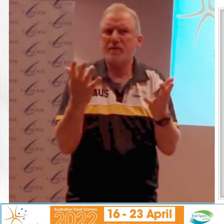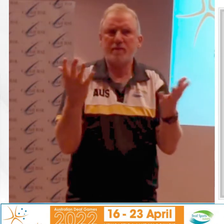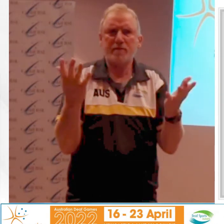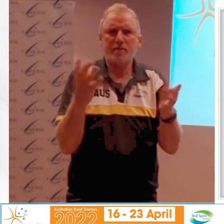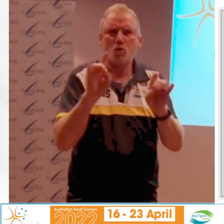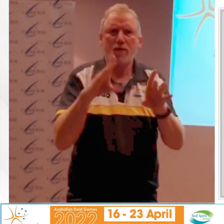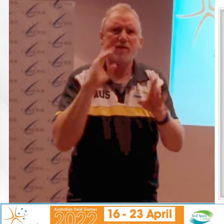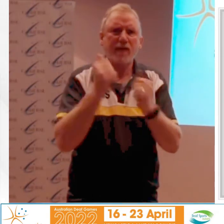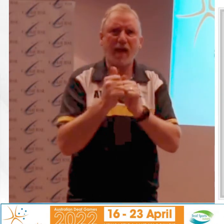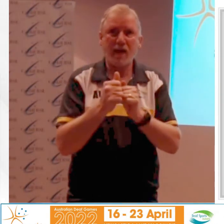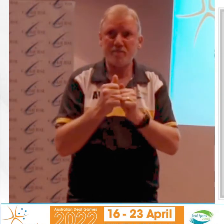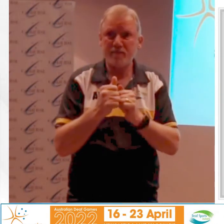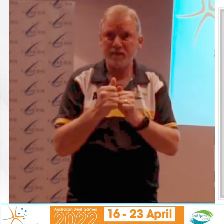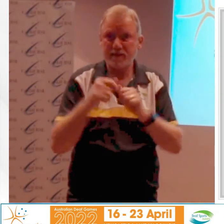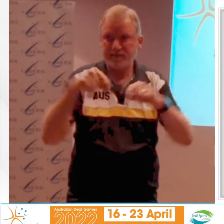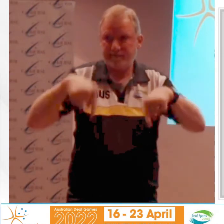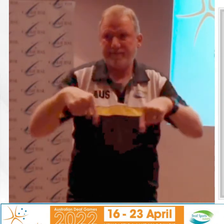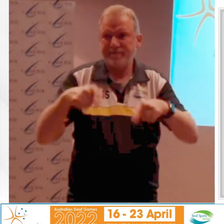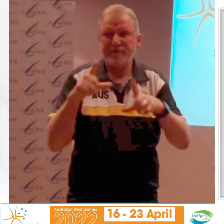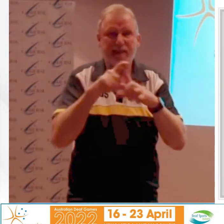the games will be held here